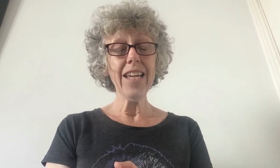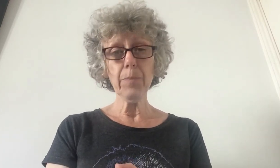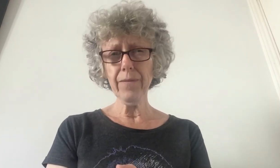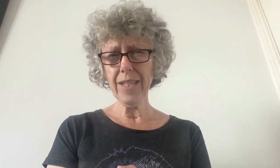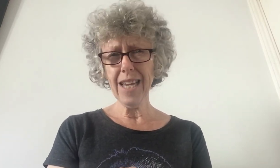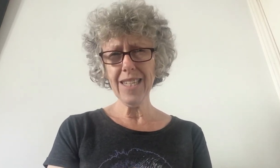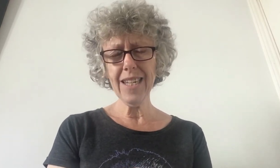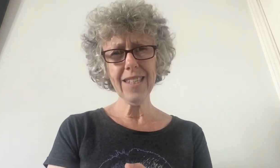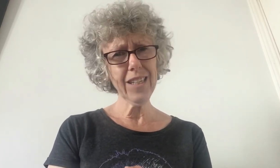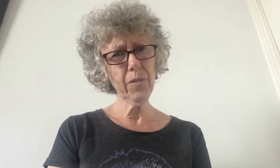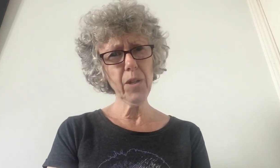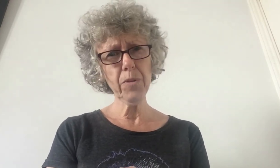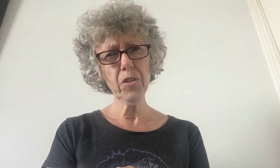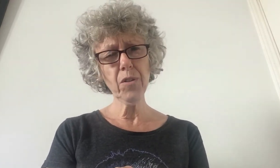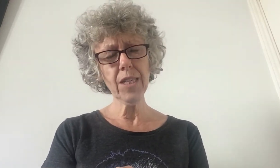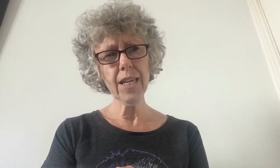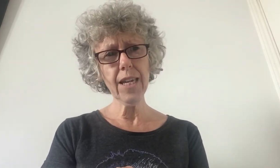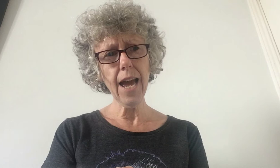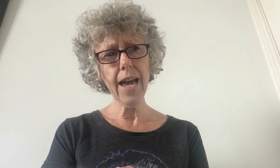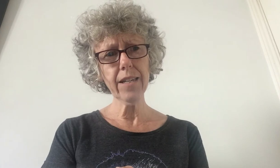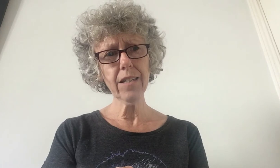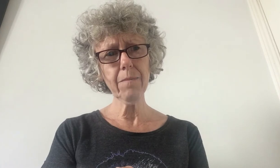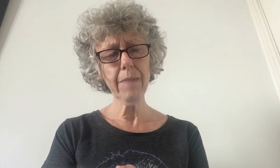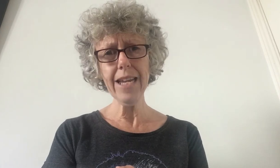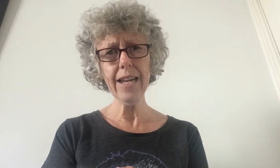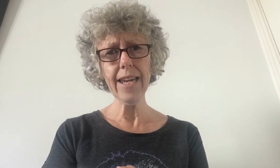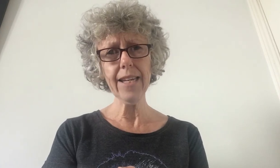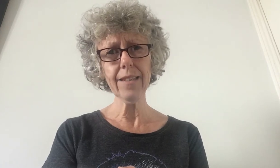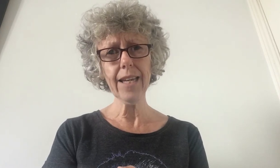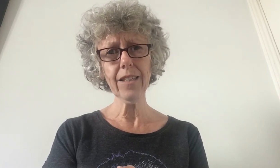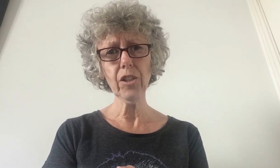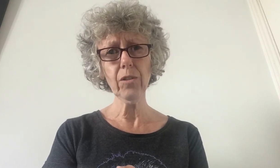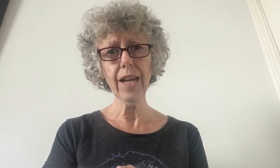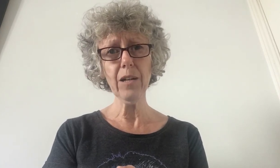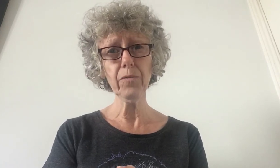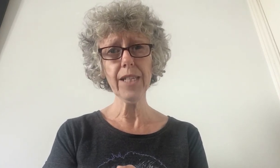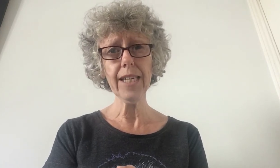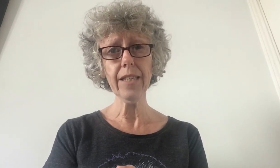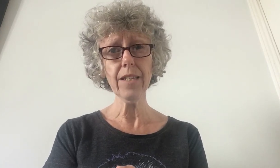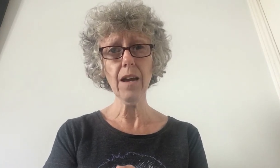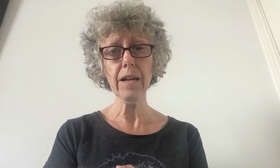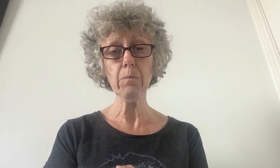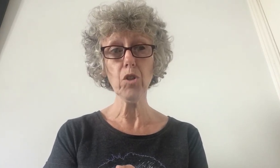It's been fantastic. Thank you for the opportunity. And mainly thank you now for taking the time